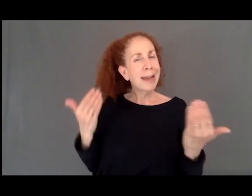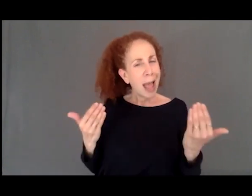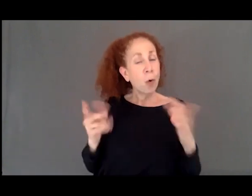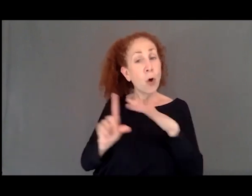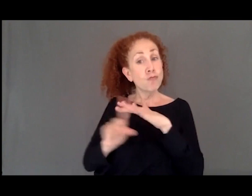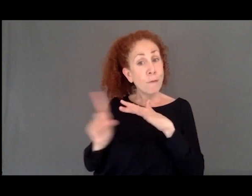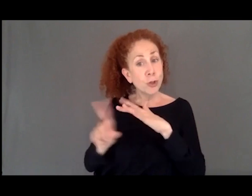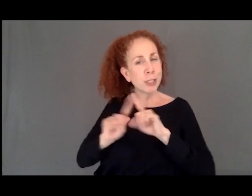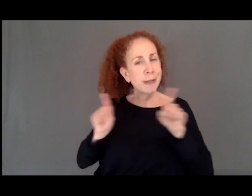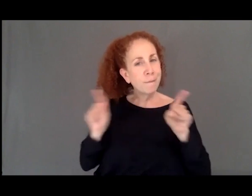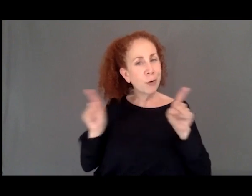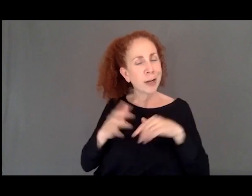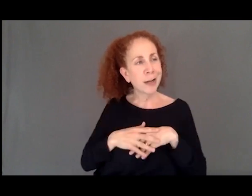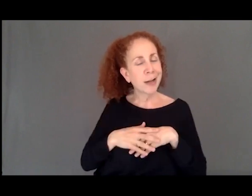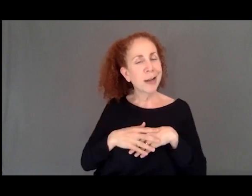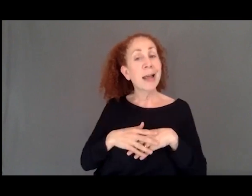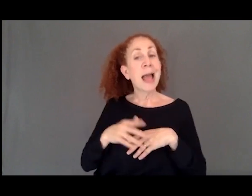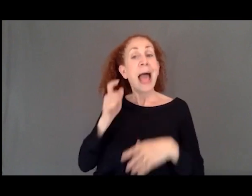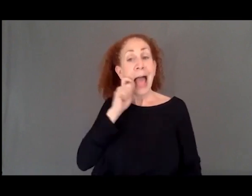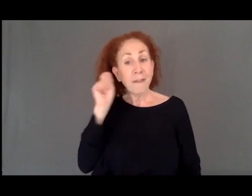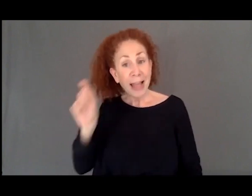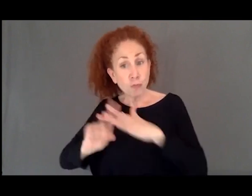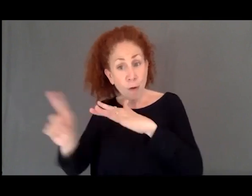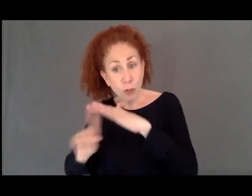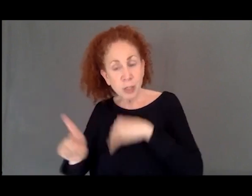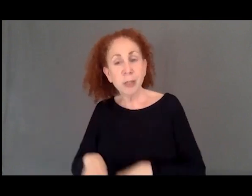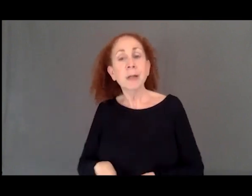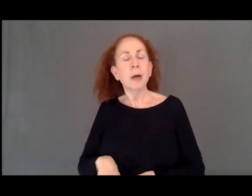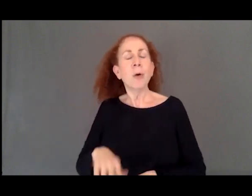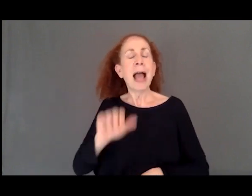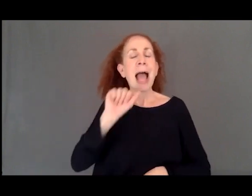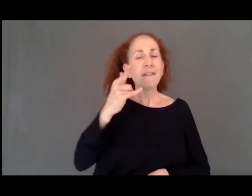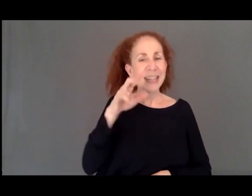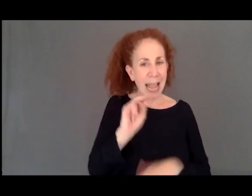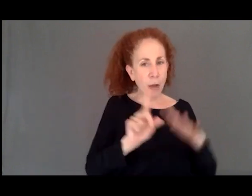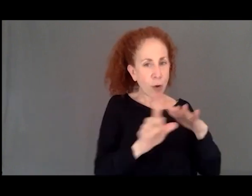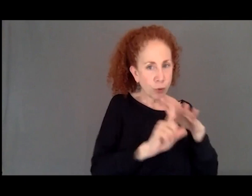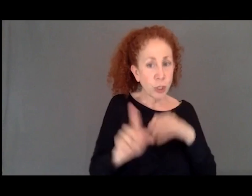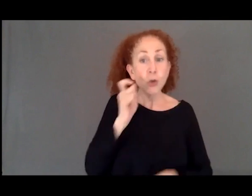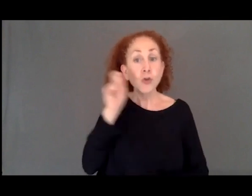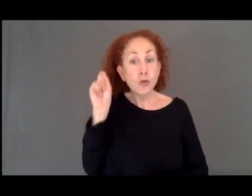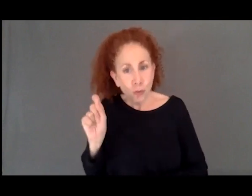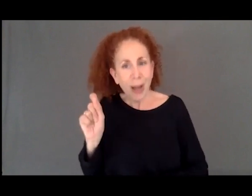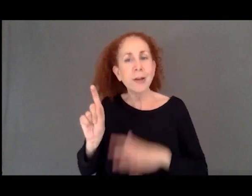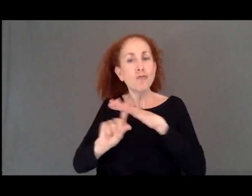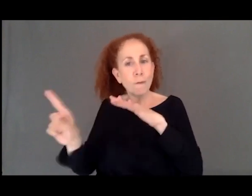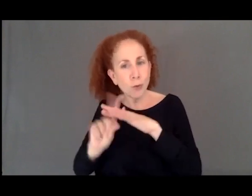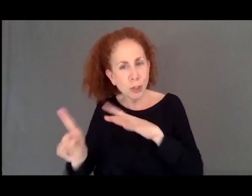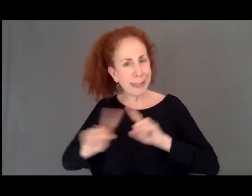to refugees between Afghanistan and Ukraine and how red tape is falling away for Ukrainian refugees